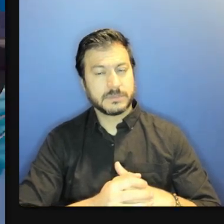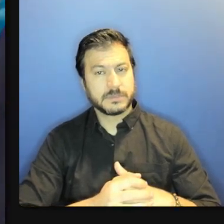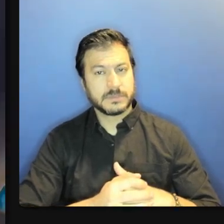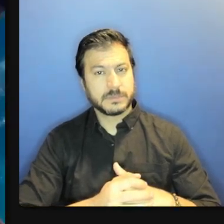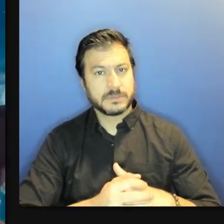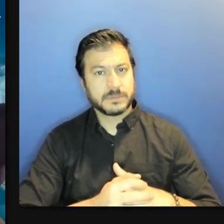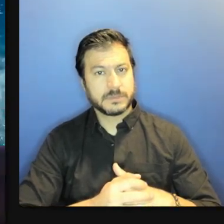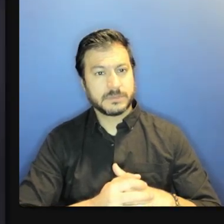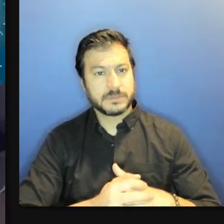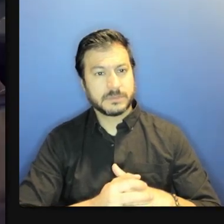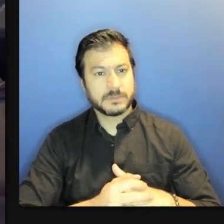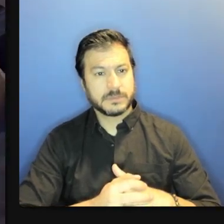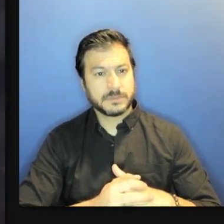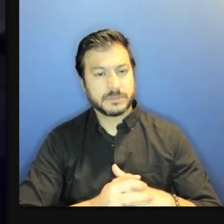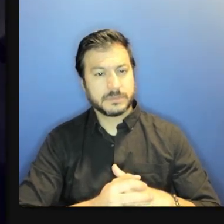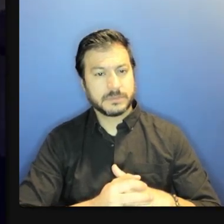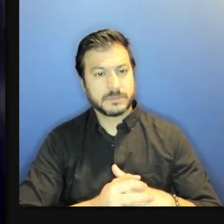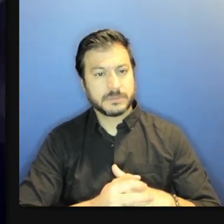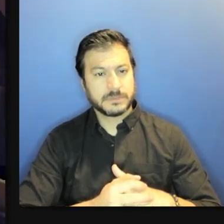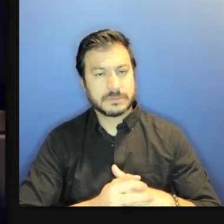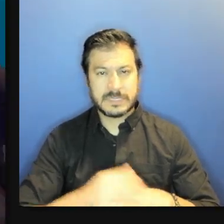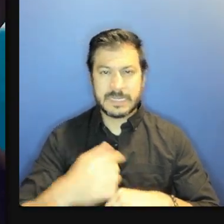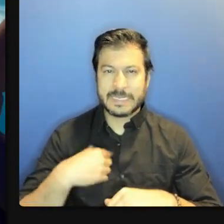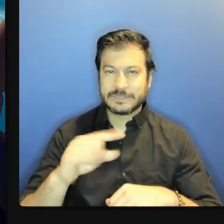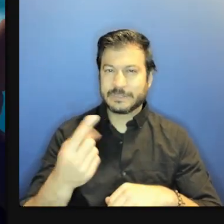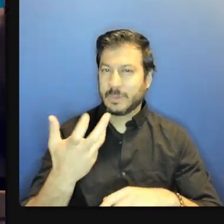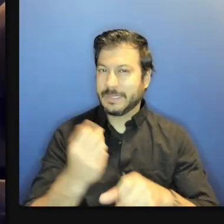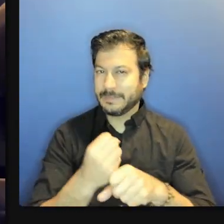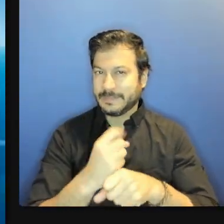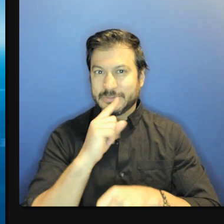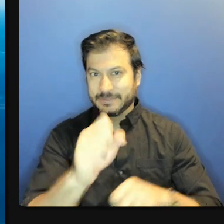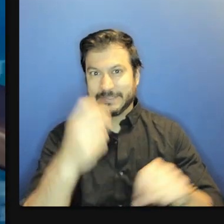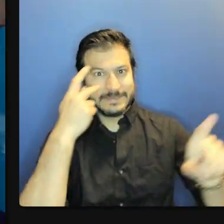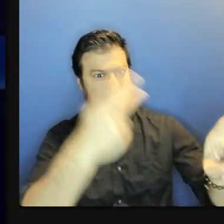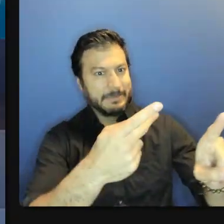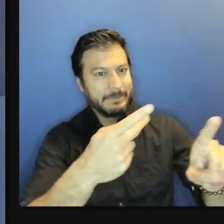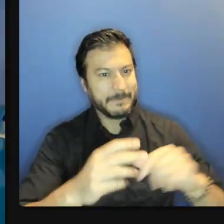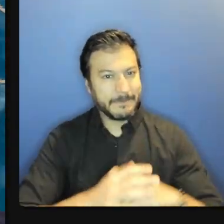But I'm, I'm totally doing that. I just want to make sure you can see them all.